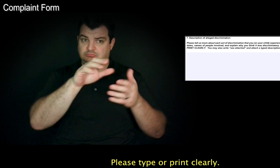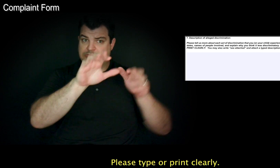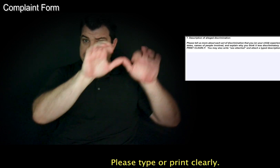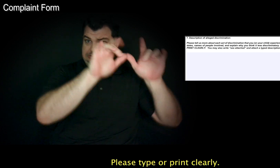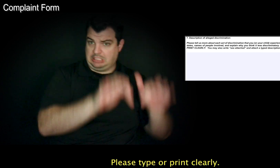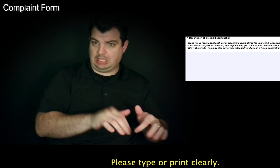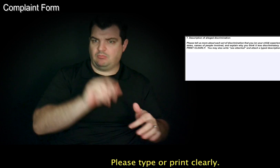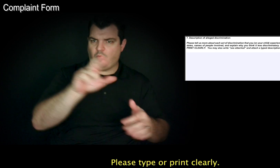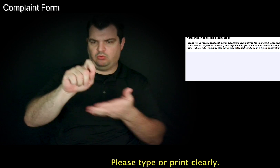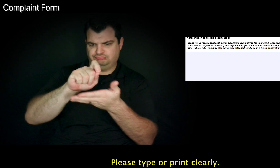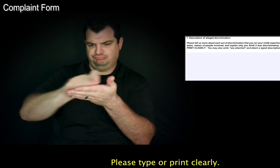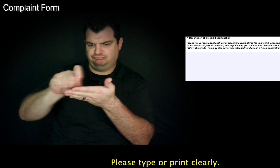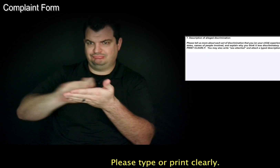Please type or print clearly.